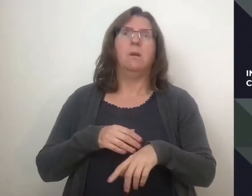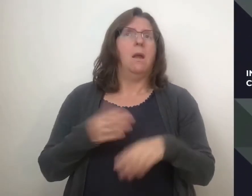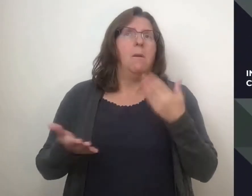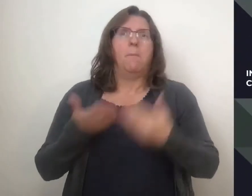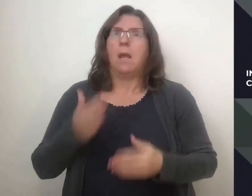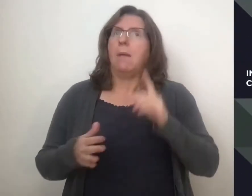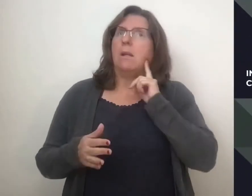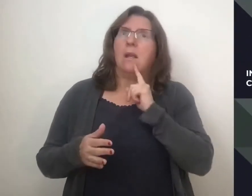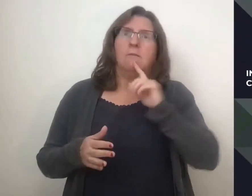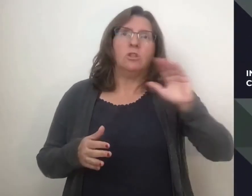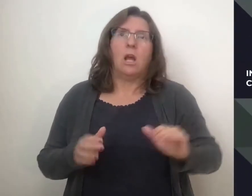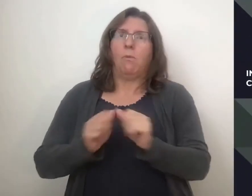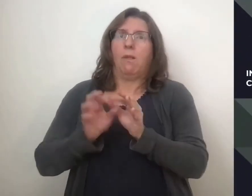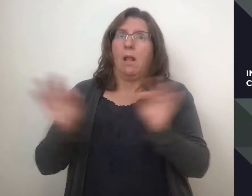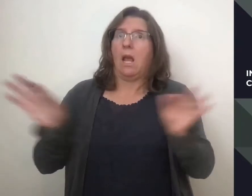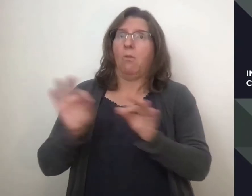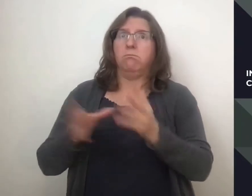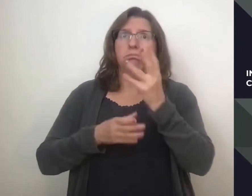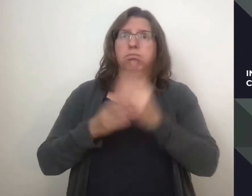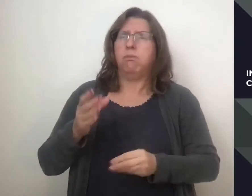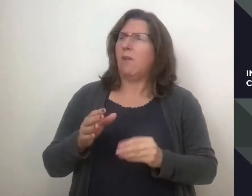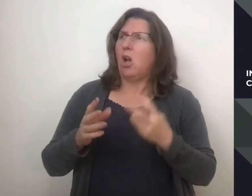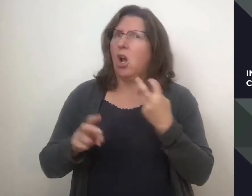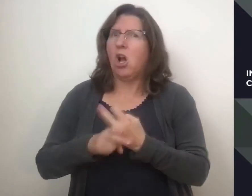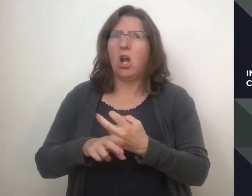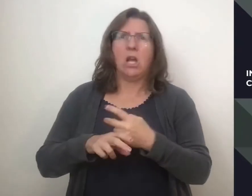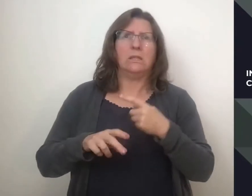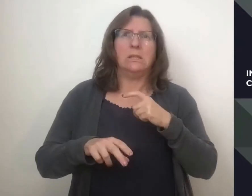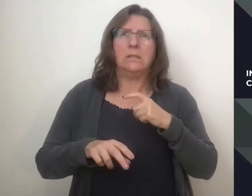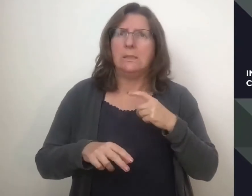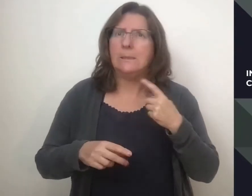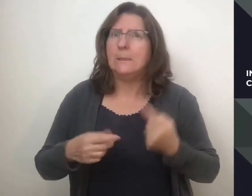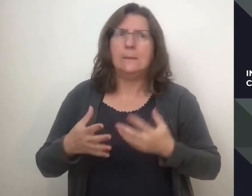An example would be initiating conversations.